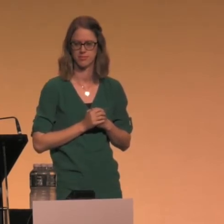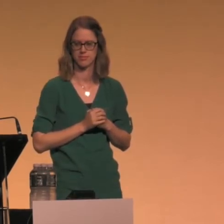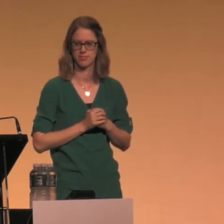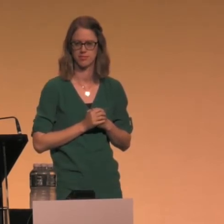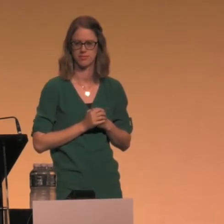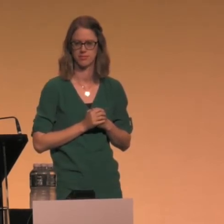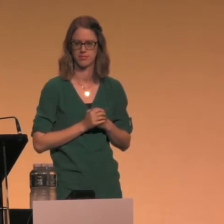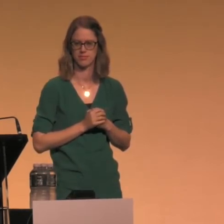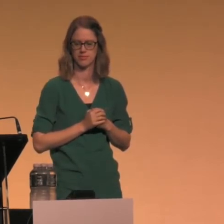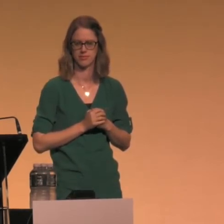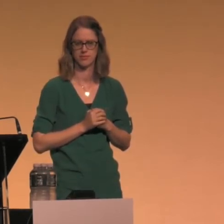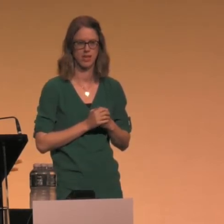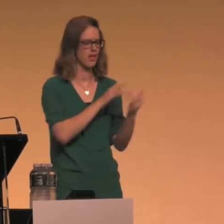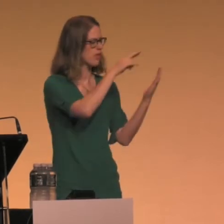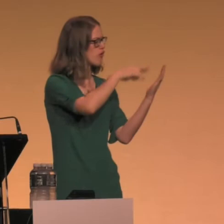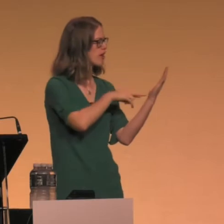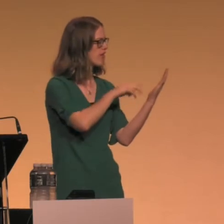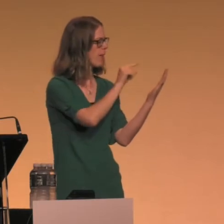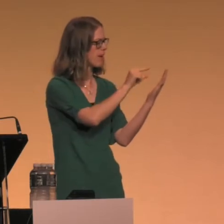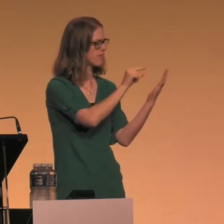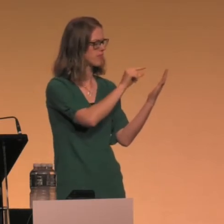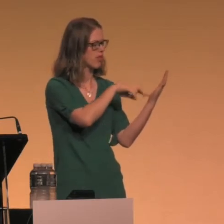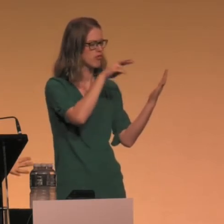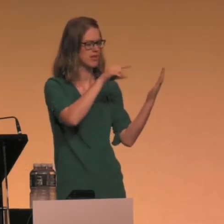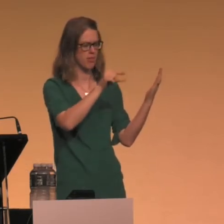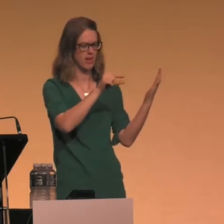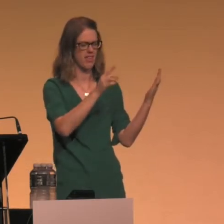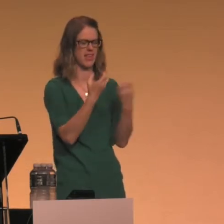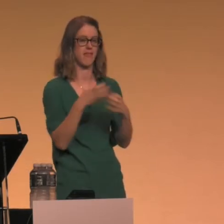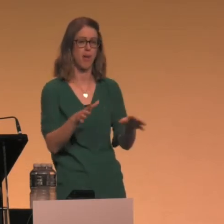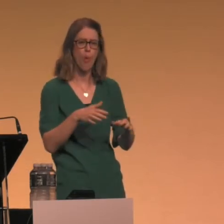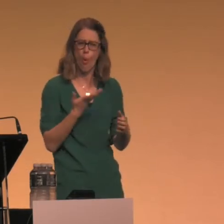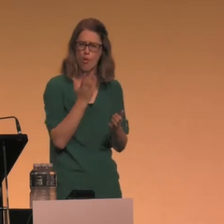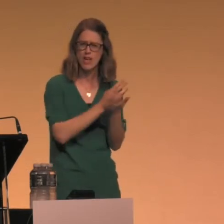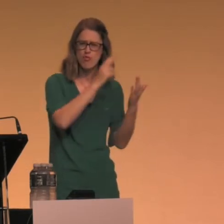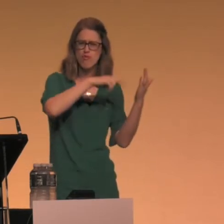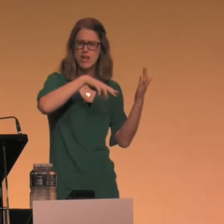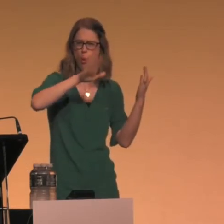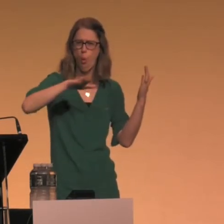but started another bit and given up, or they really did read it all and knew it all already,